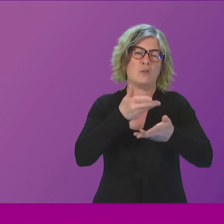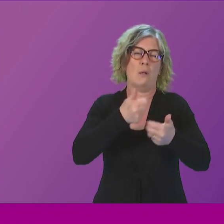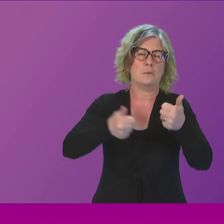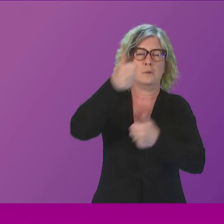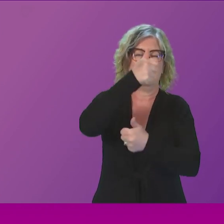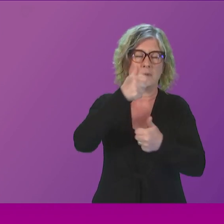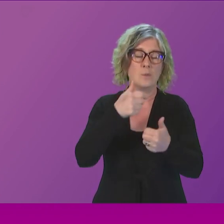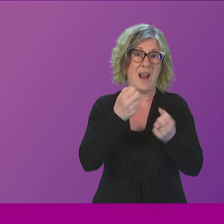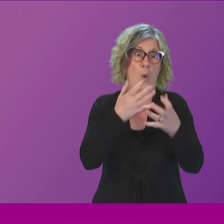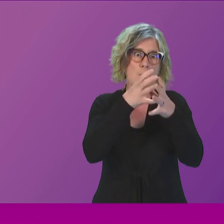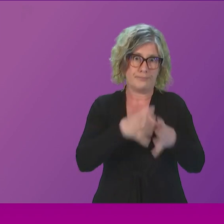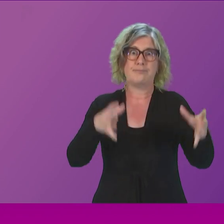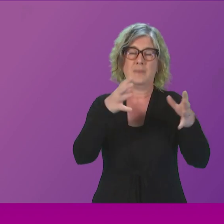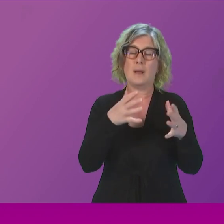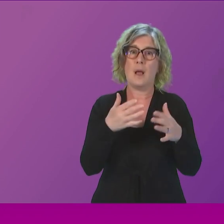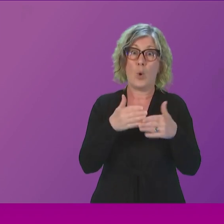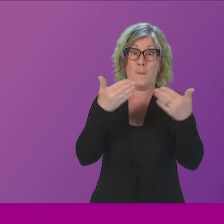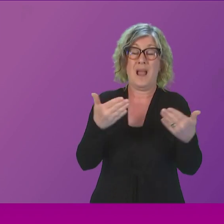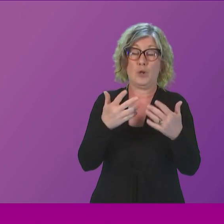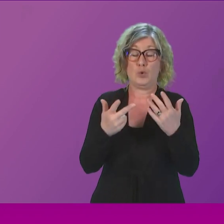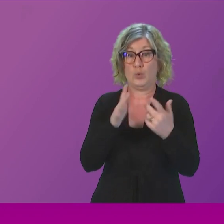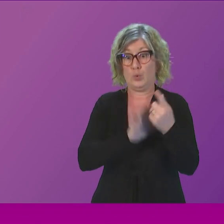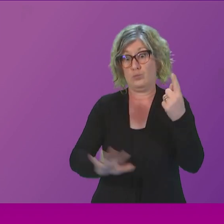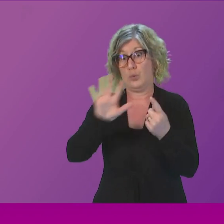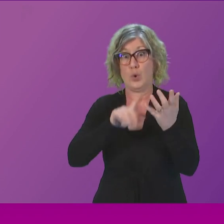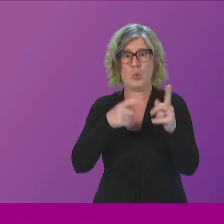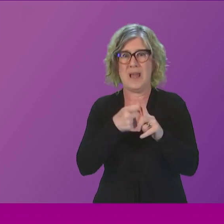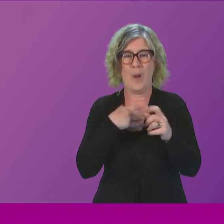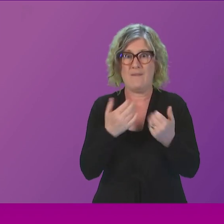number of consultant radiologists per head in Scotland than there are in other parts of the United Kingdom.